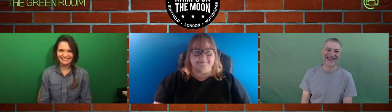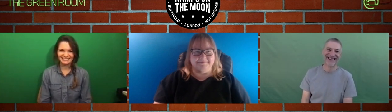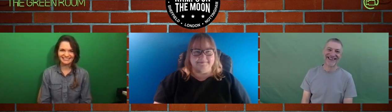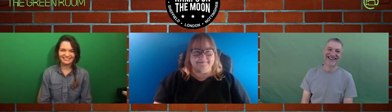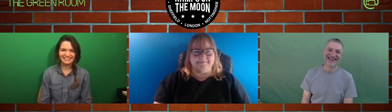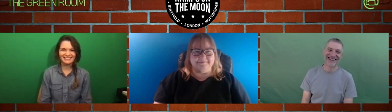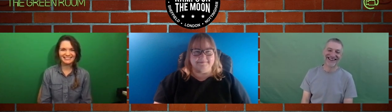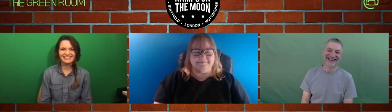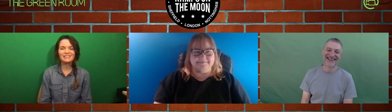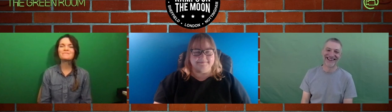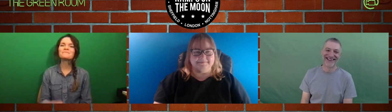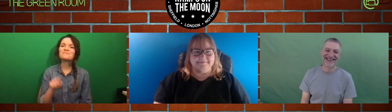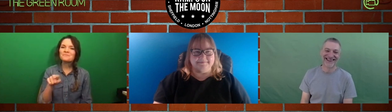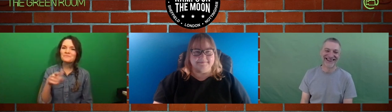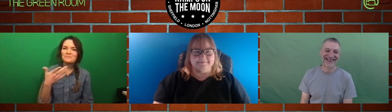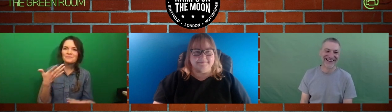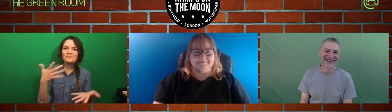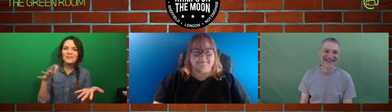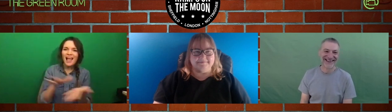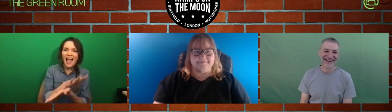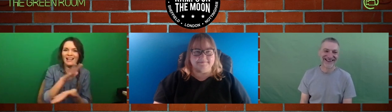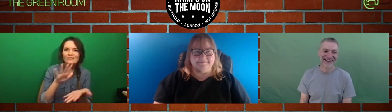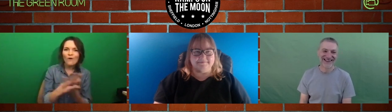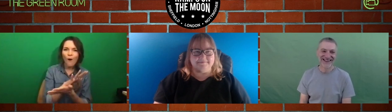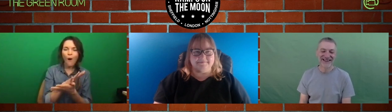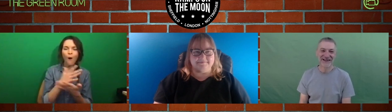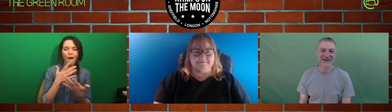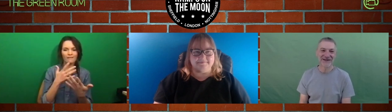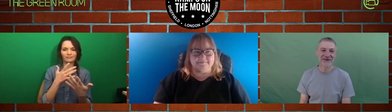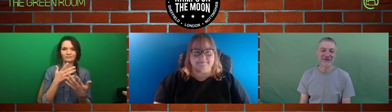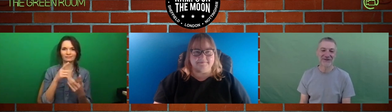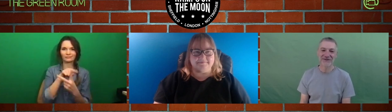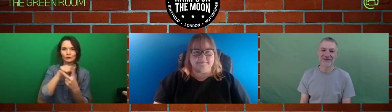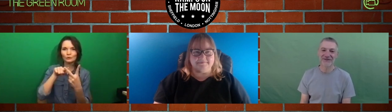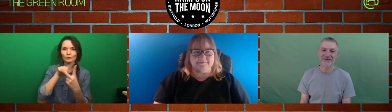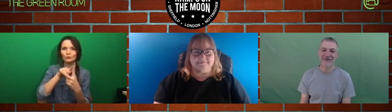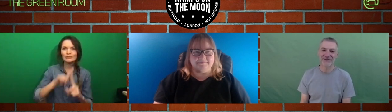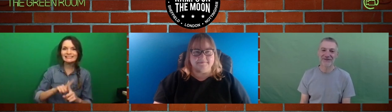And did you enjoy that you played such different characters? Was that a